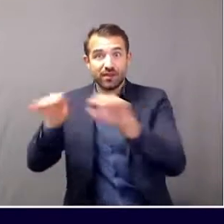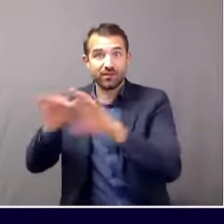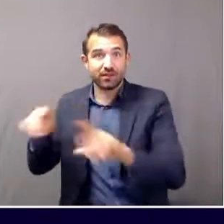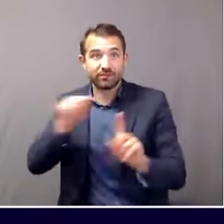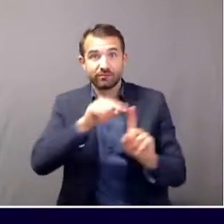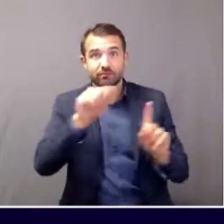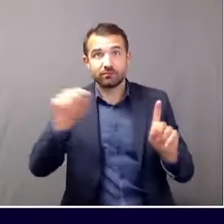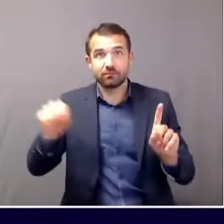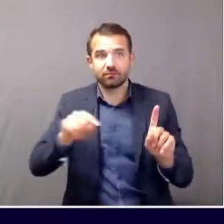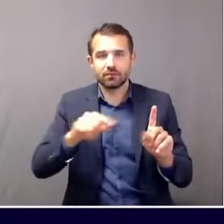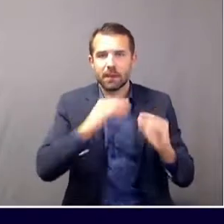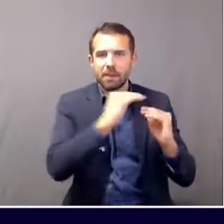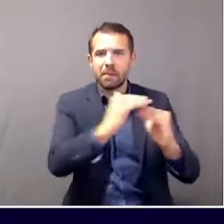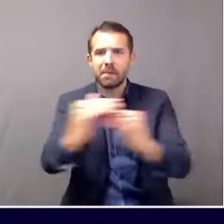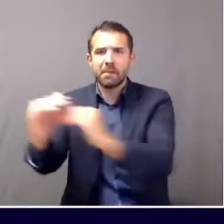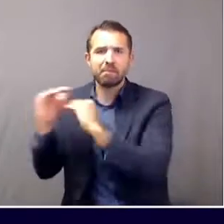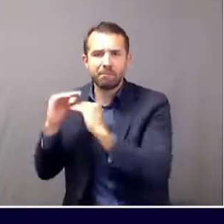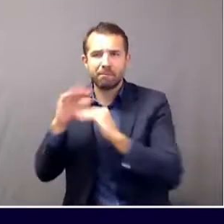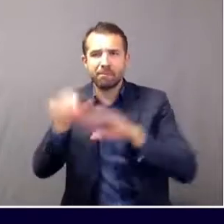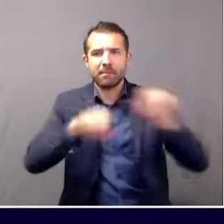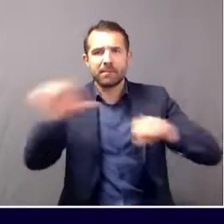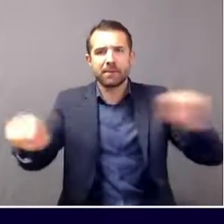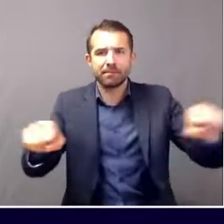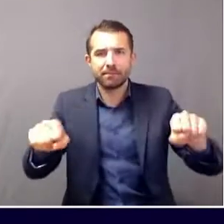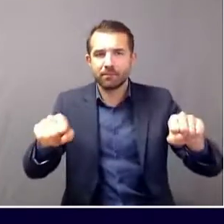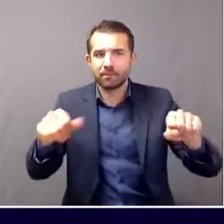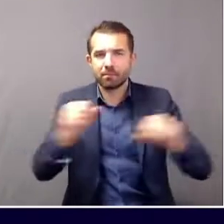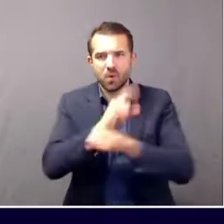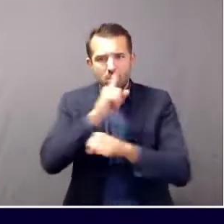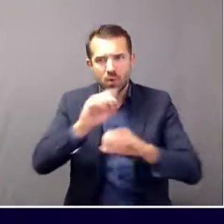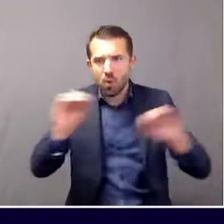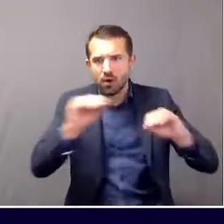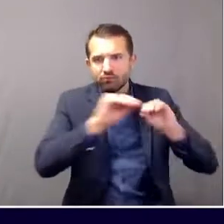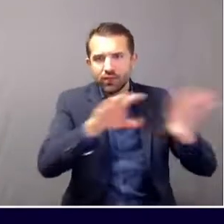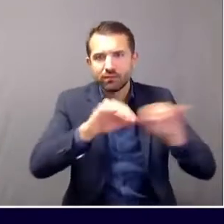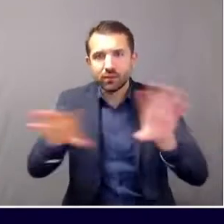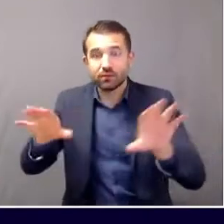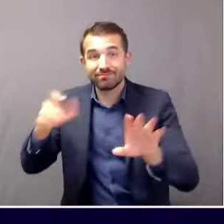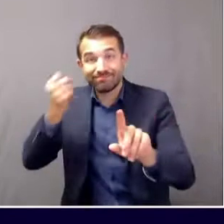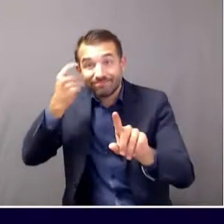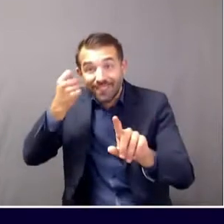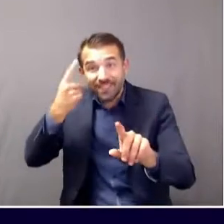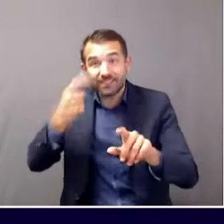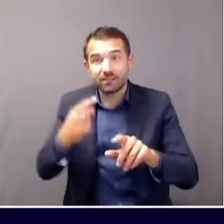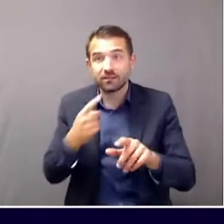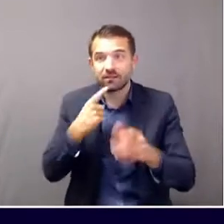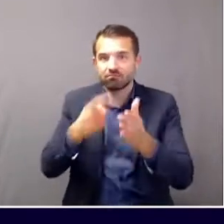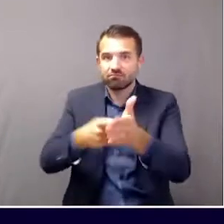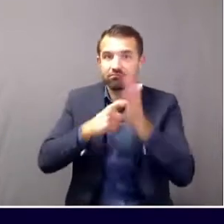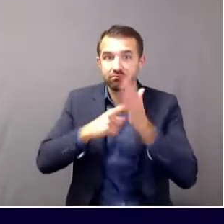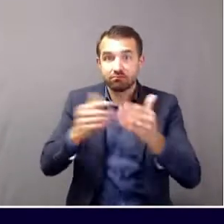larger